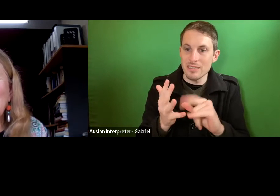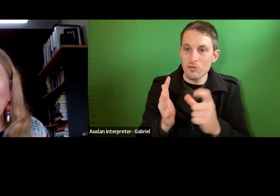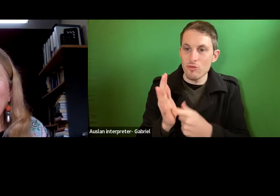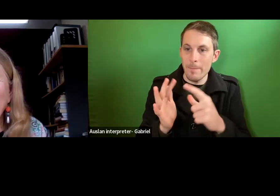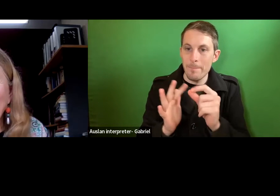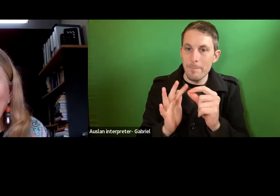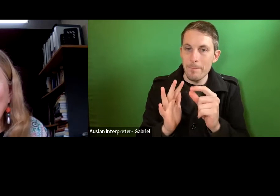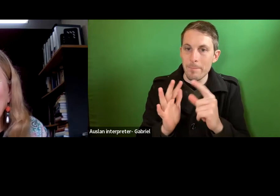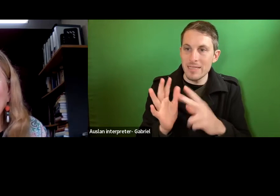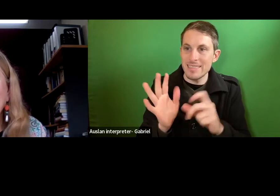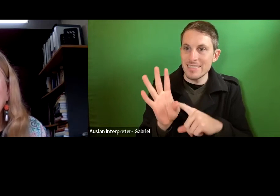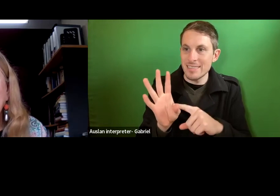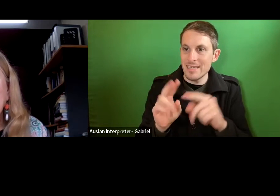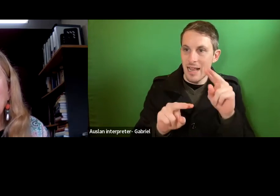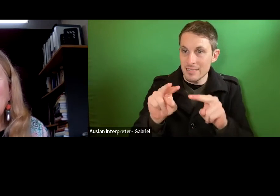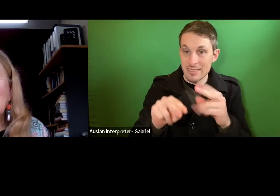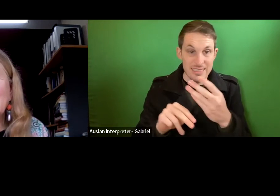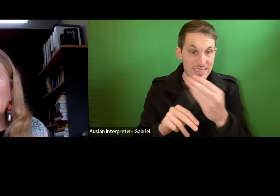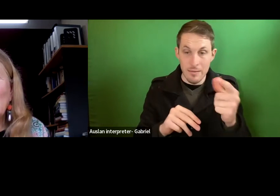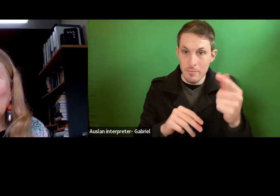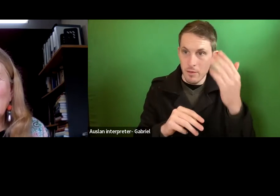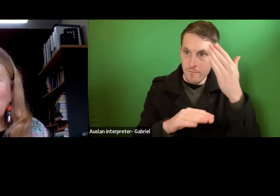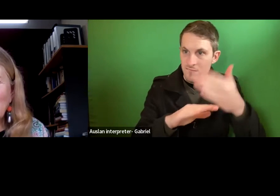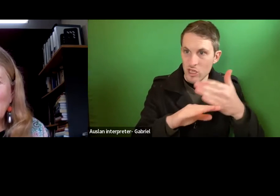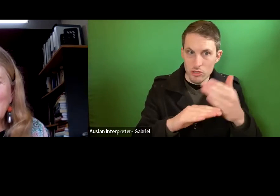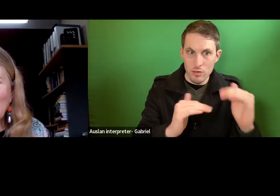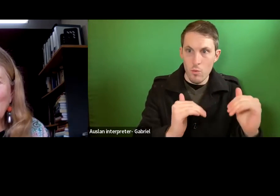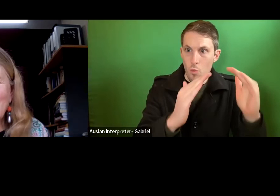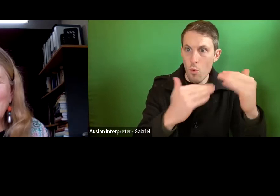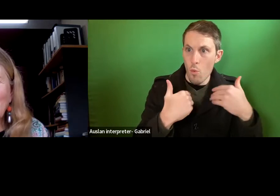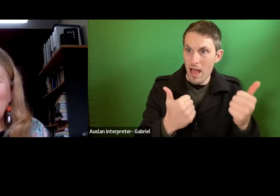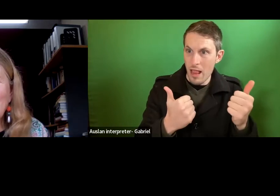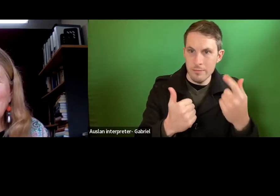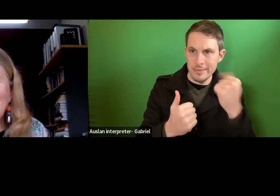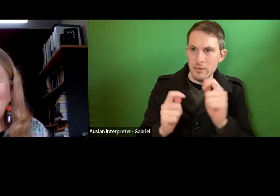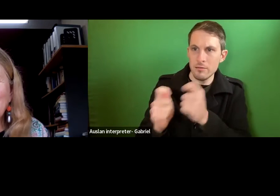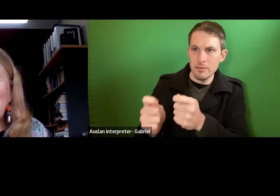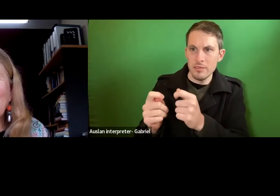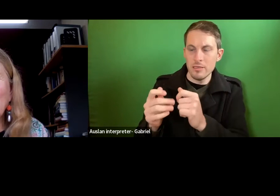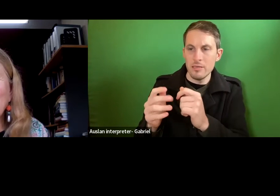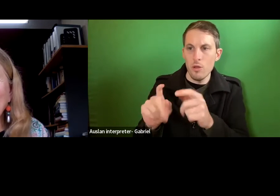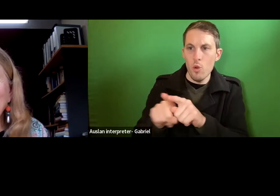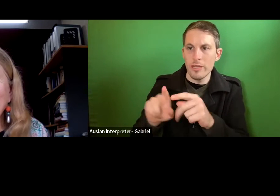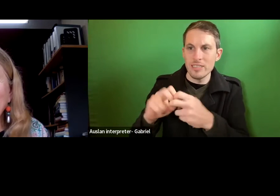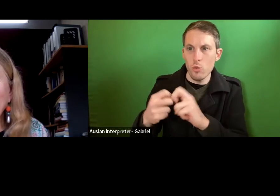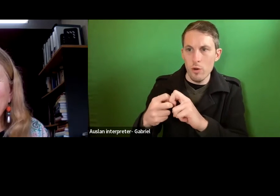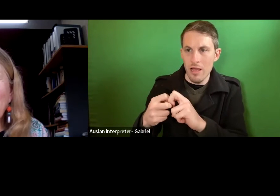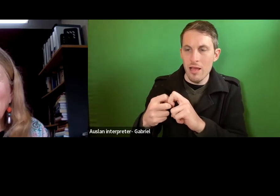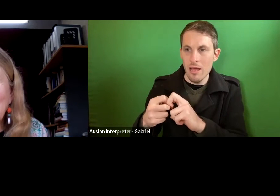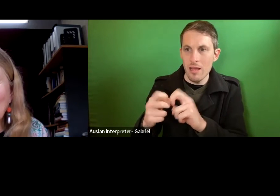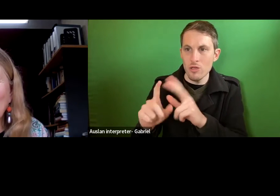actually very well were given a learning disorder diagnosis even though there was very little